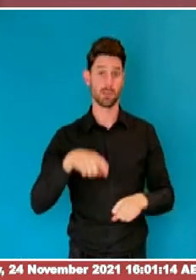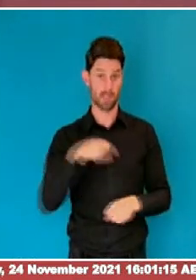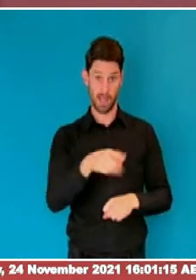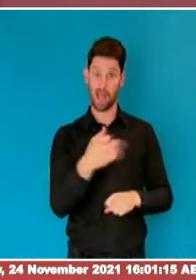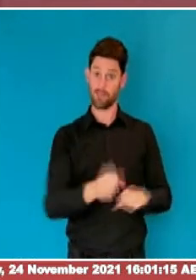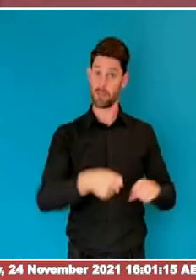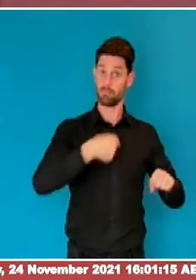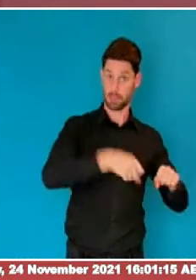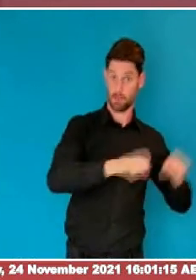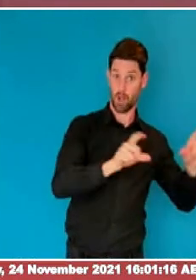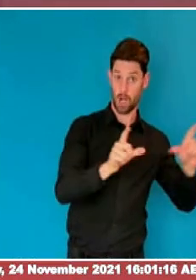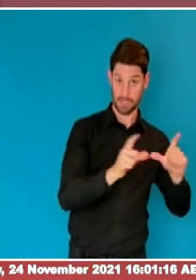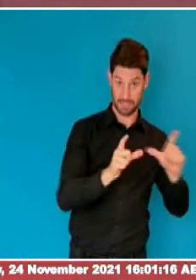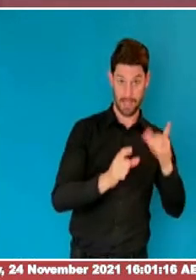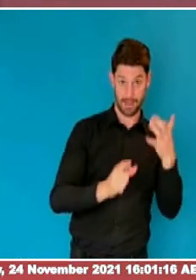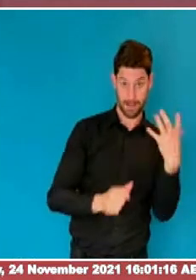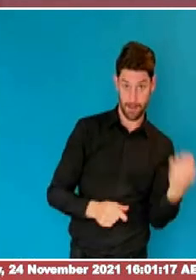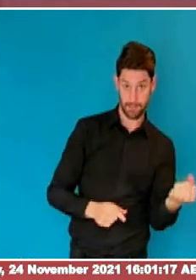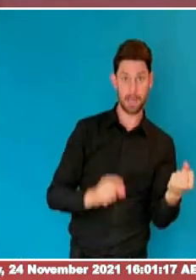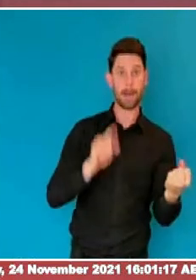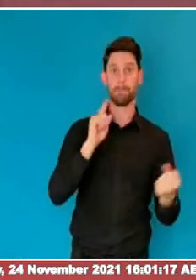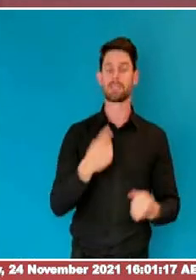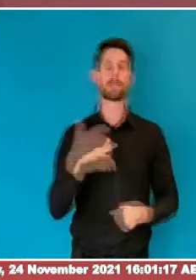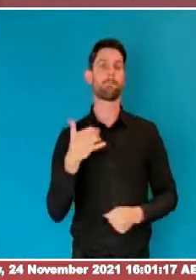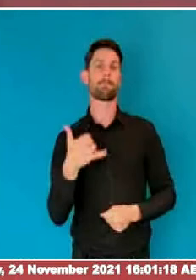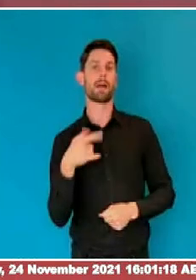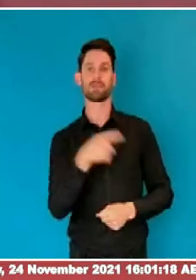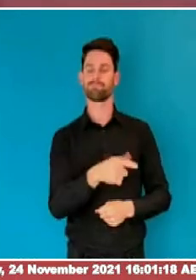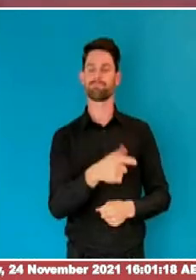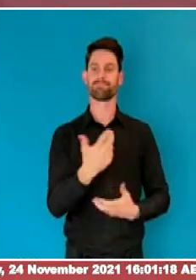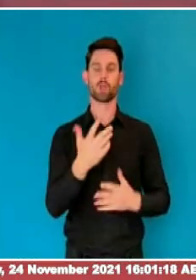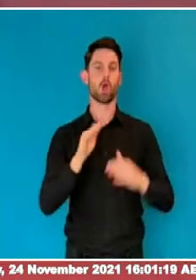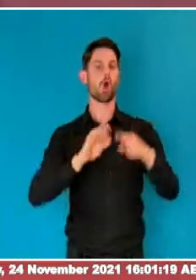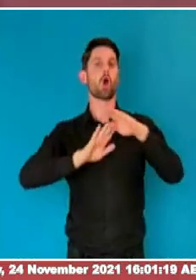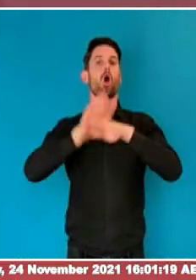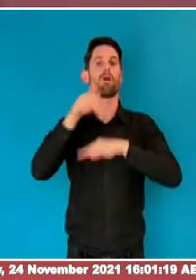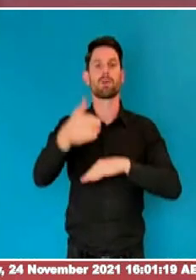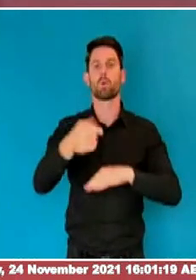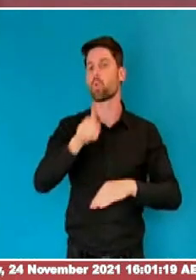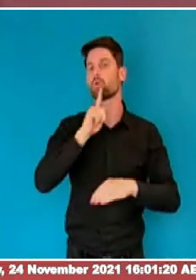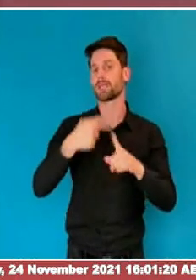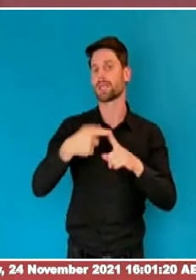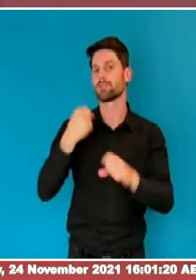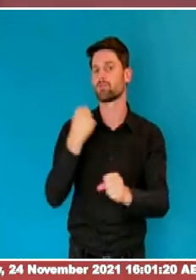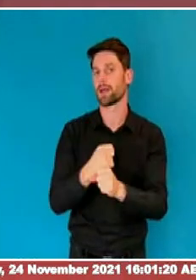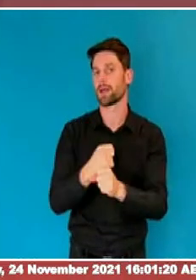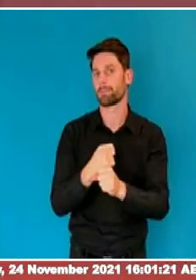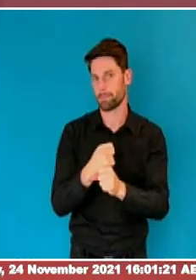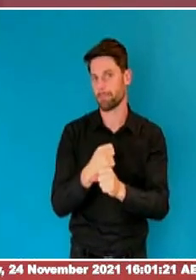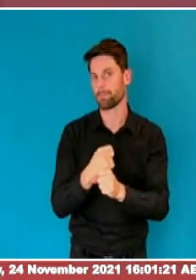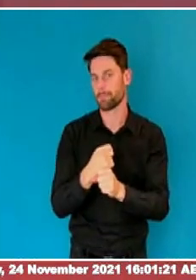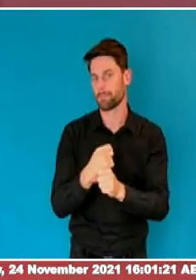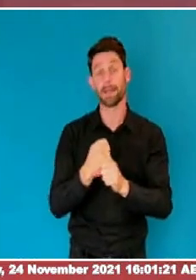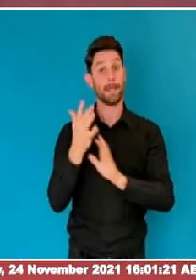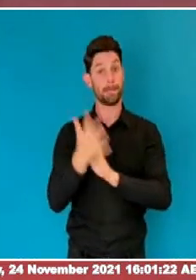but maybe I have a weight restriction or a weight issue", we would look for